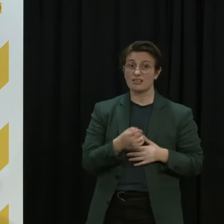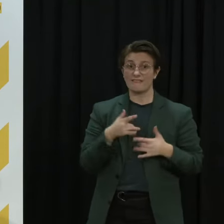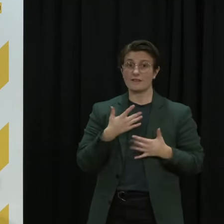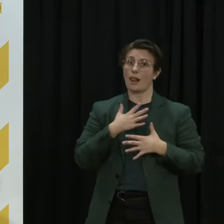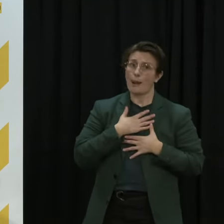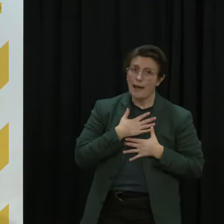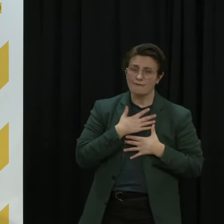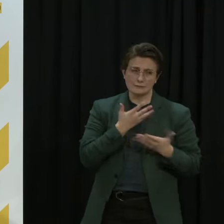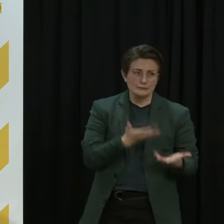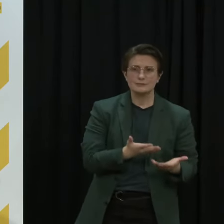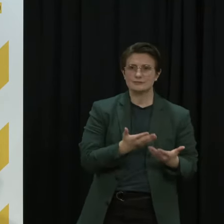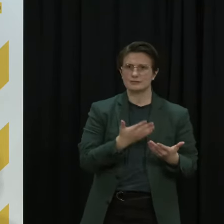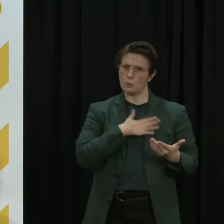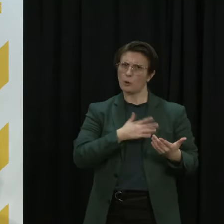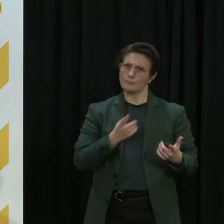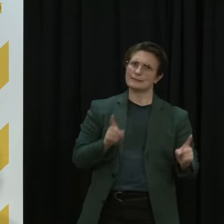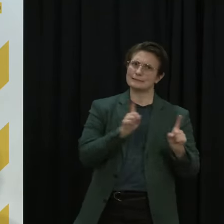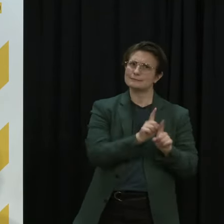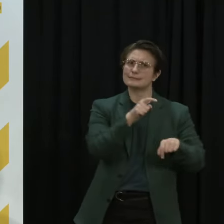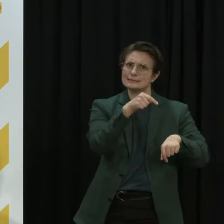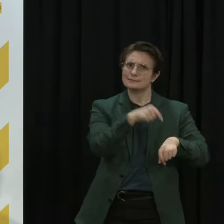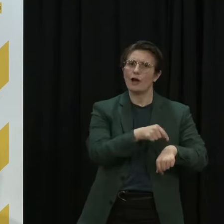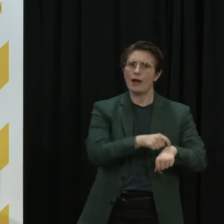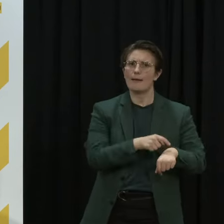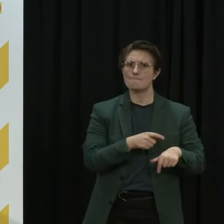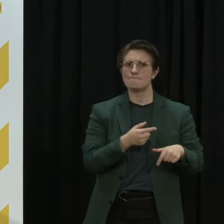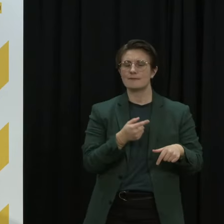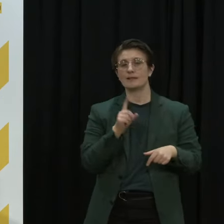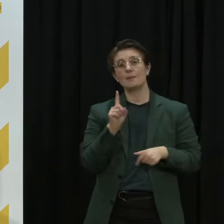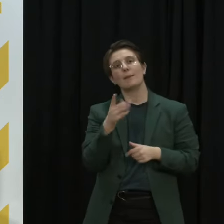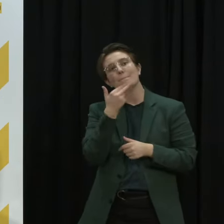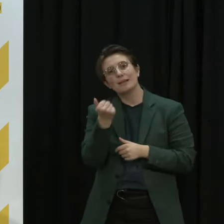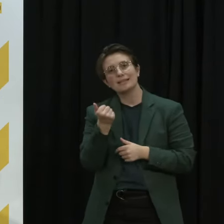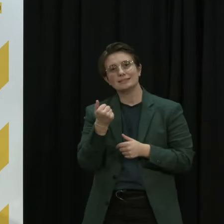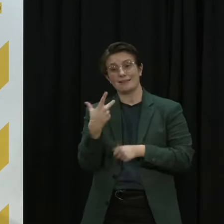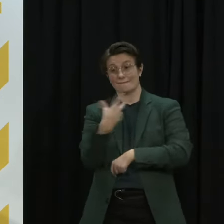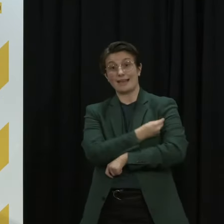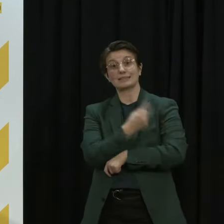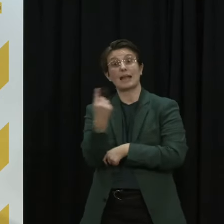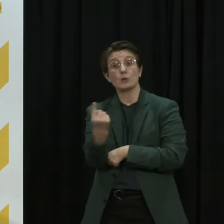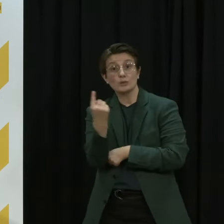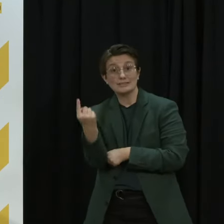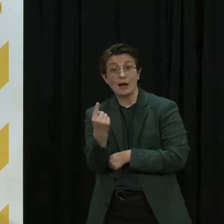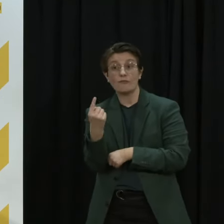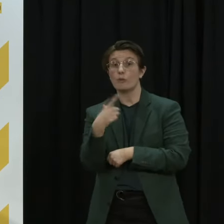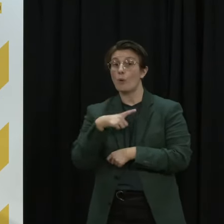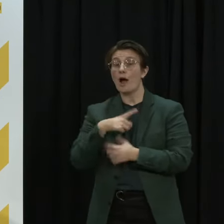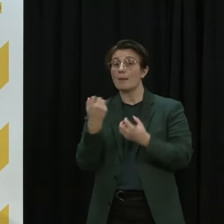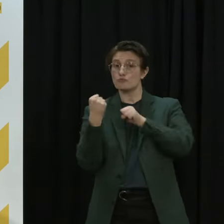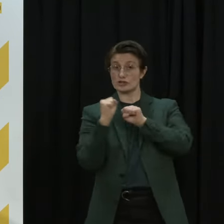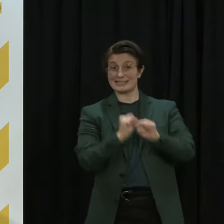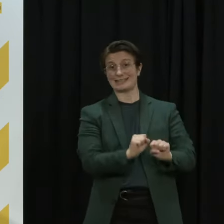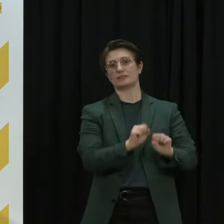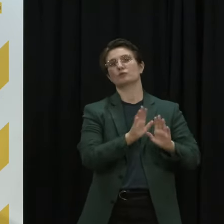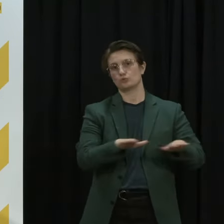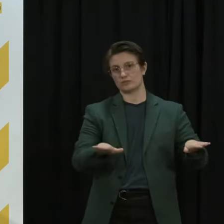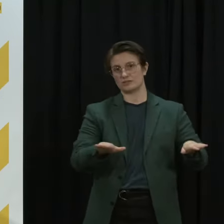Whilst I understand the love that parents have further children and expressing that,